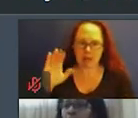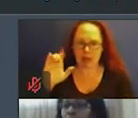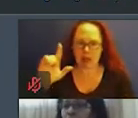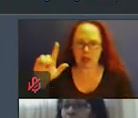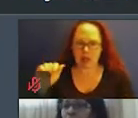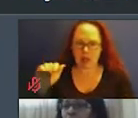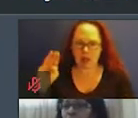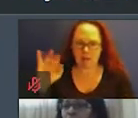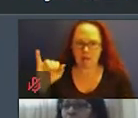Ruth Grover.